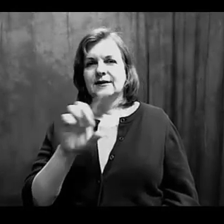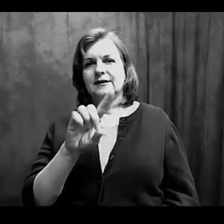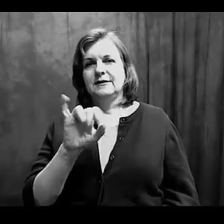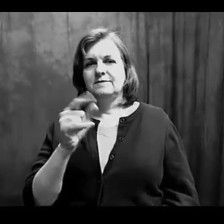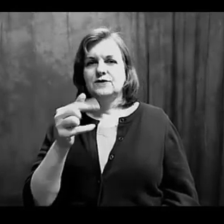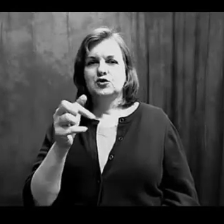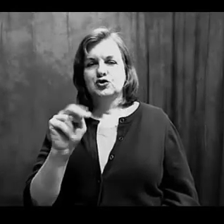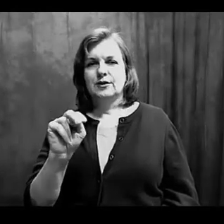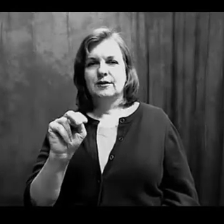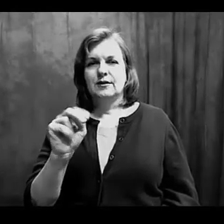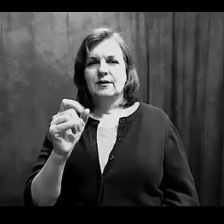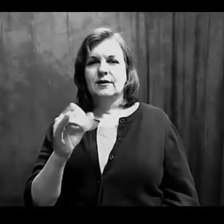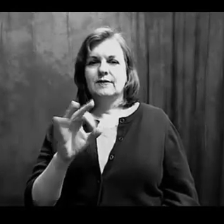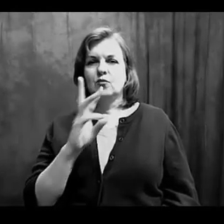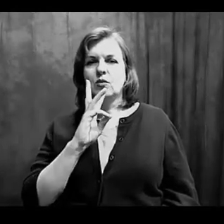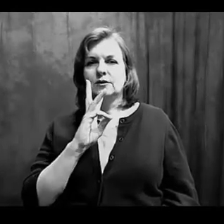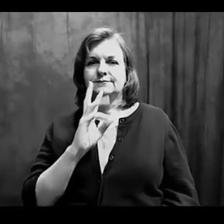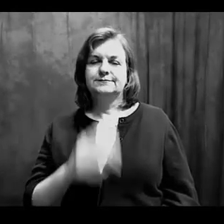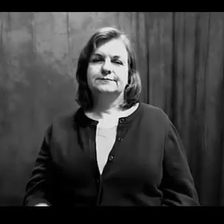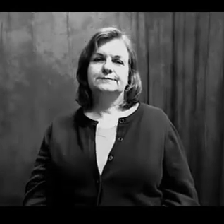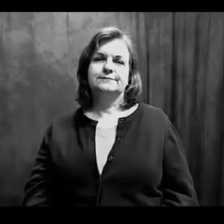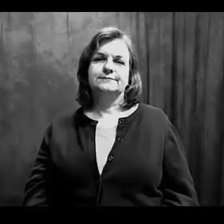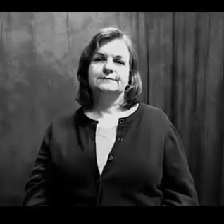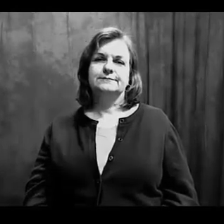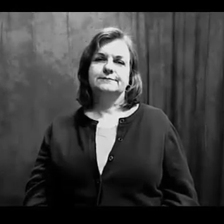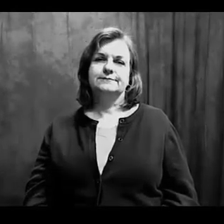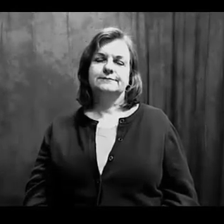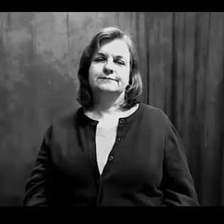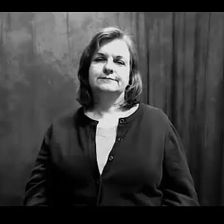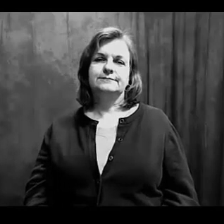diffusion